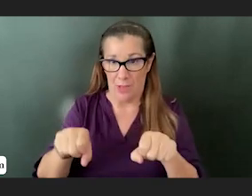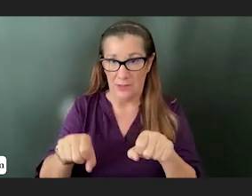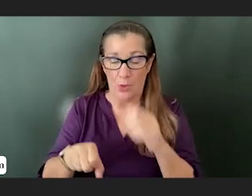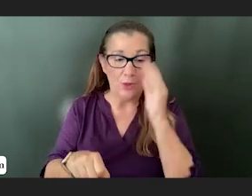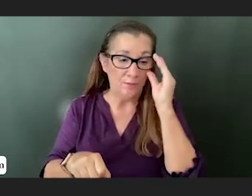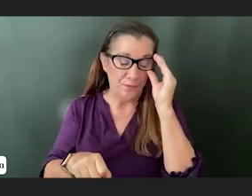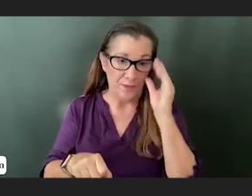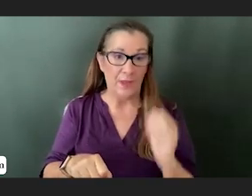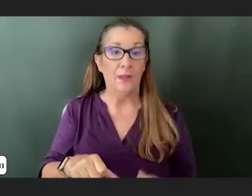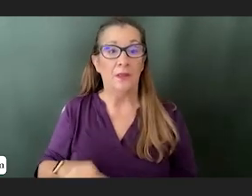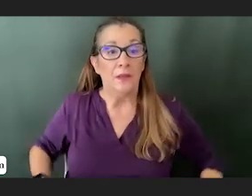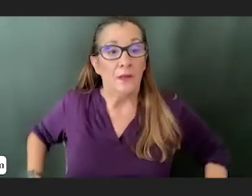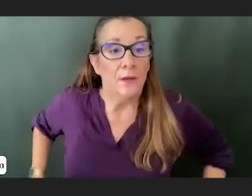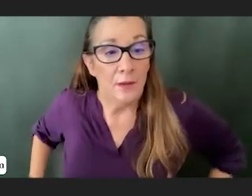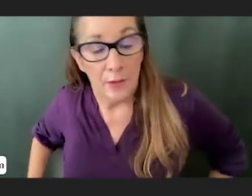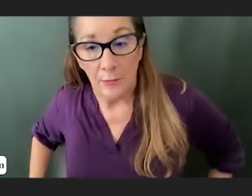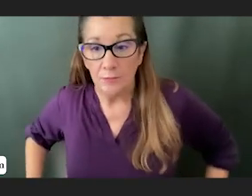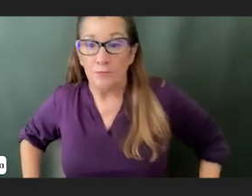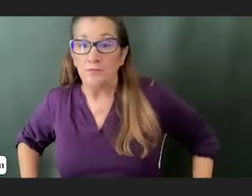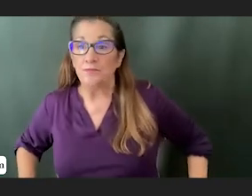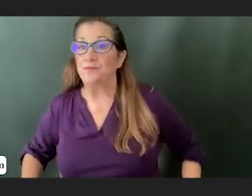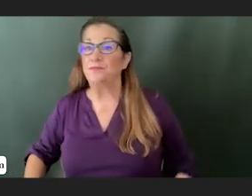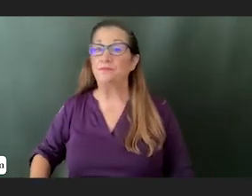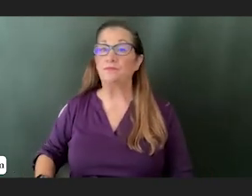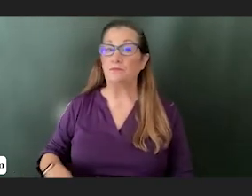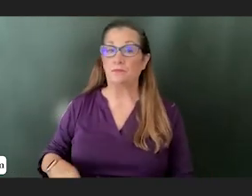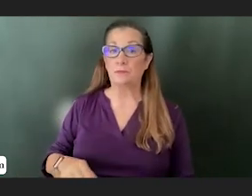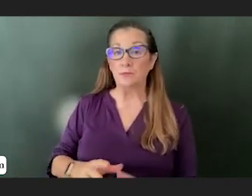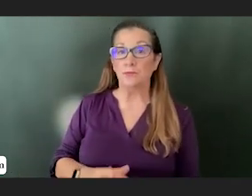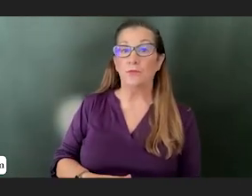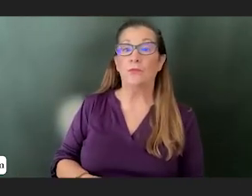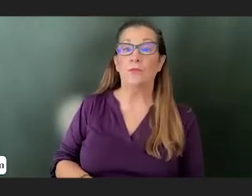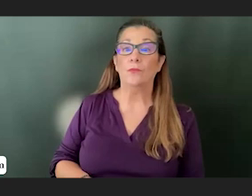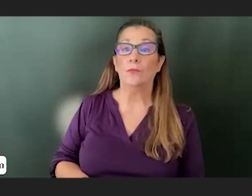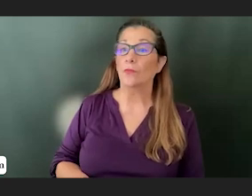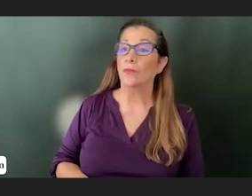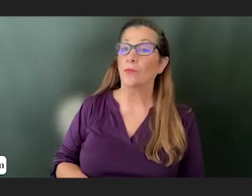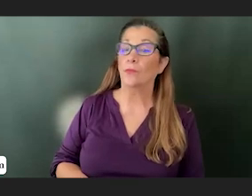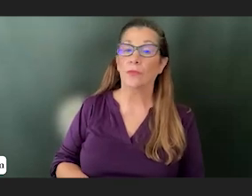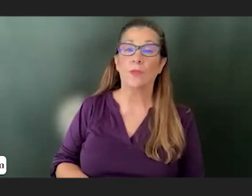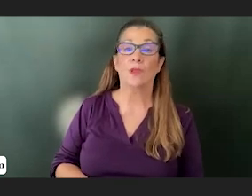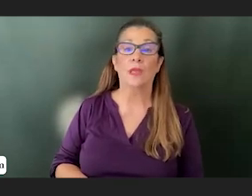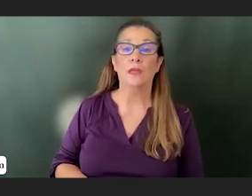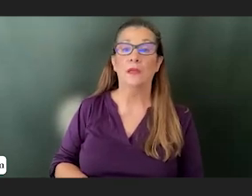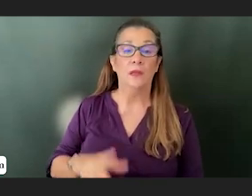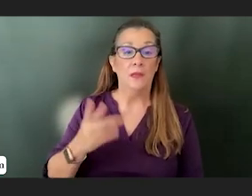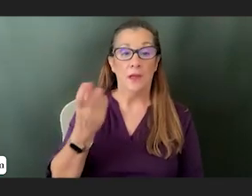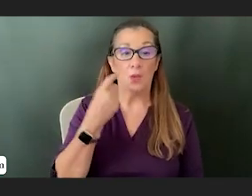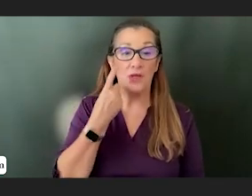Seeing another, um. And the the question that just came in.